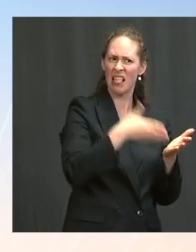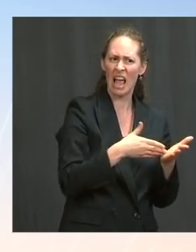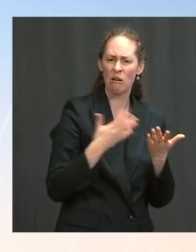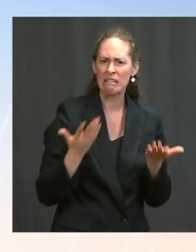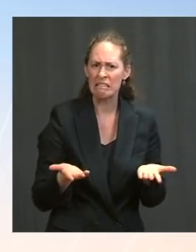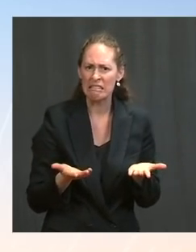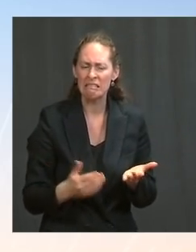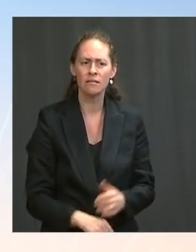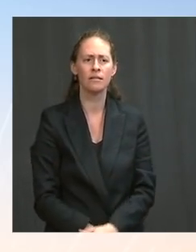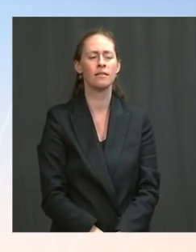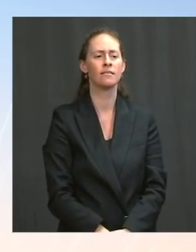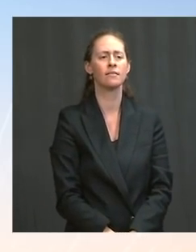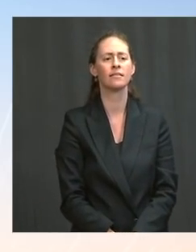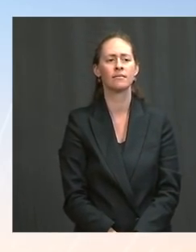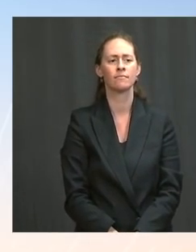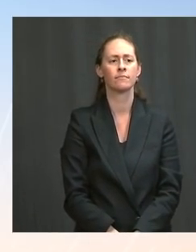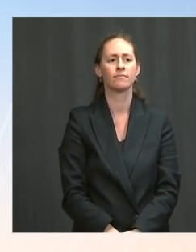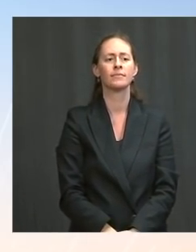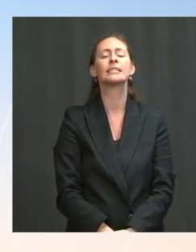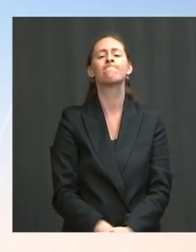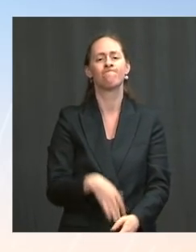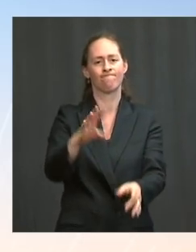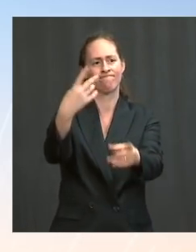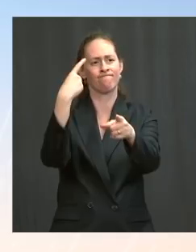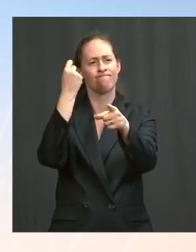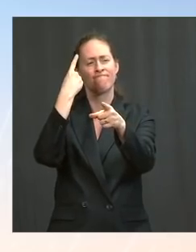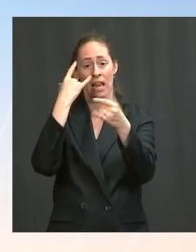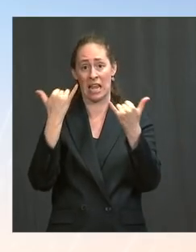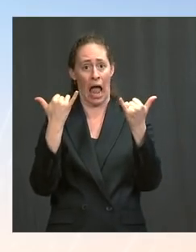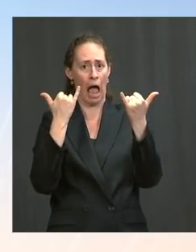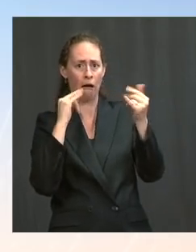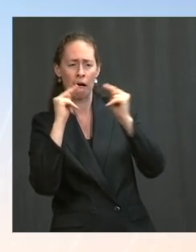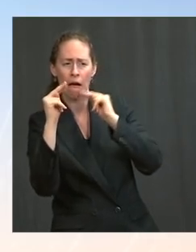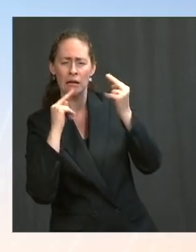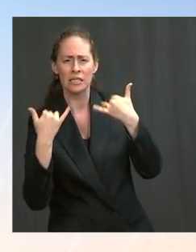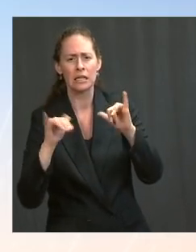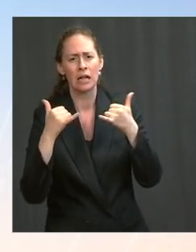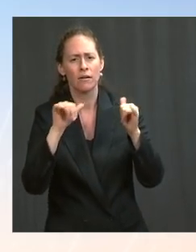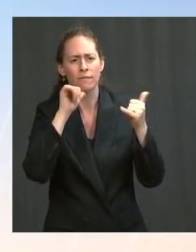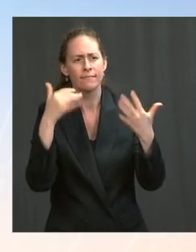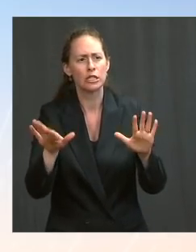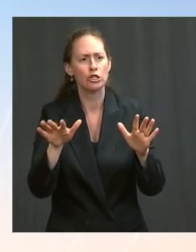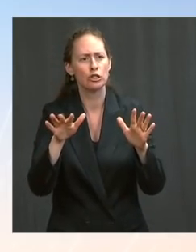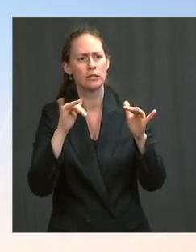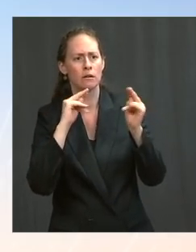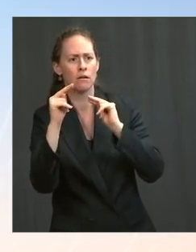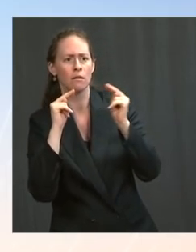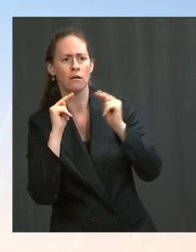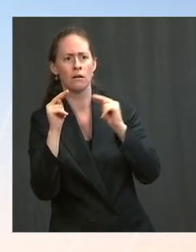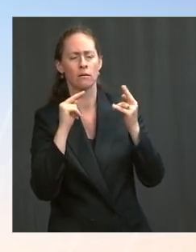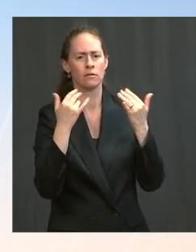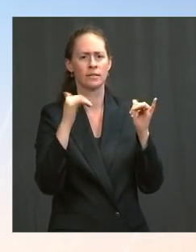but we're going to let the negotiators speak to more specifics of what is in the framework and the next steps from their end.